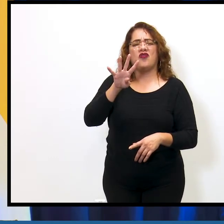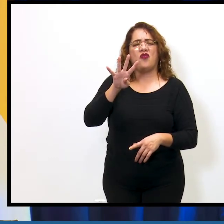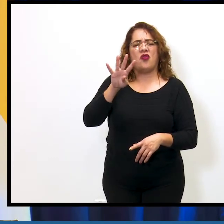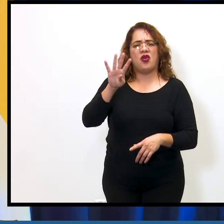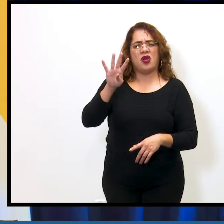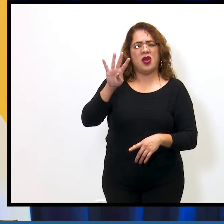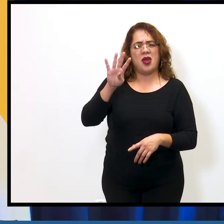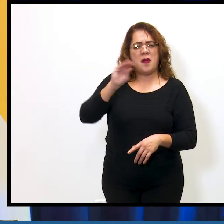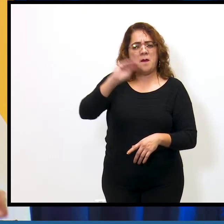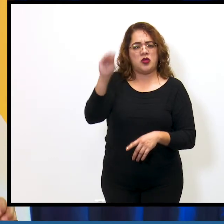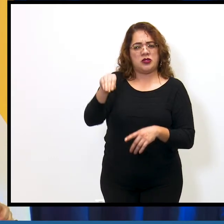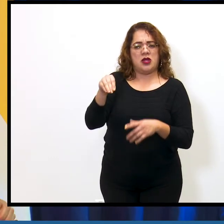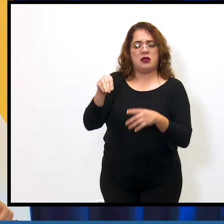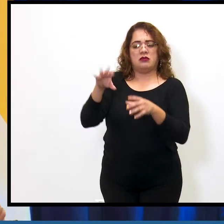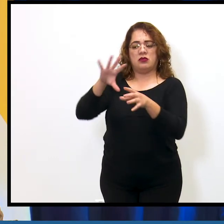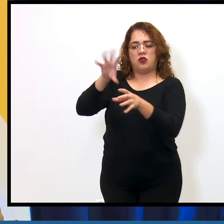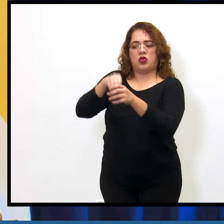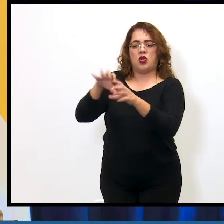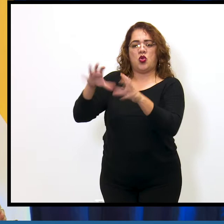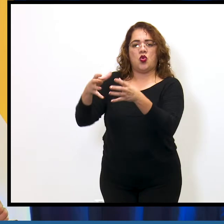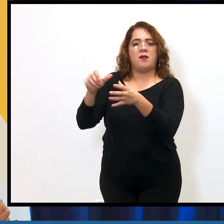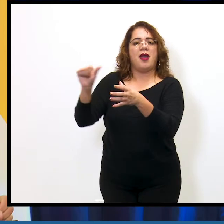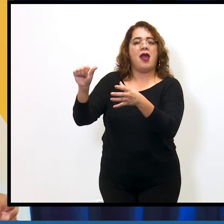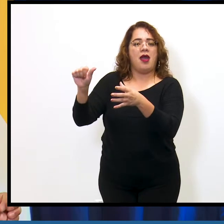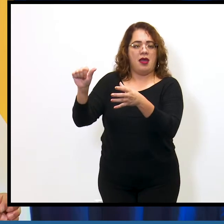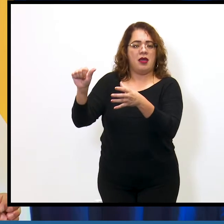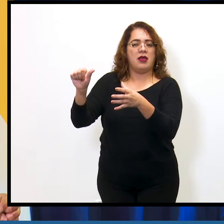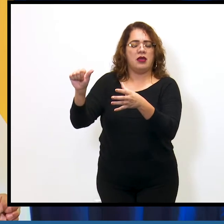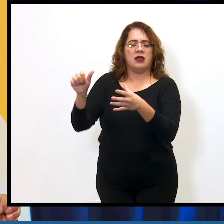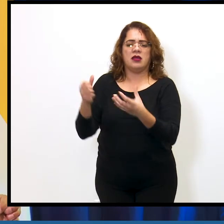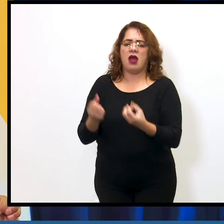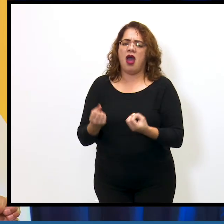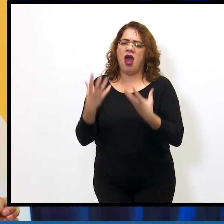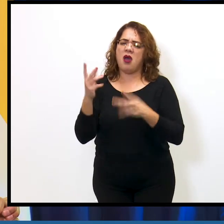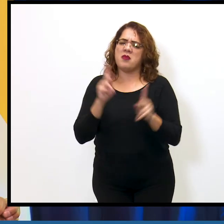group 1A have been vaccinated so can you just share how many people are in 1A? How many people